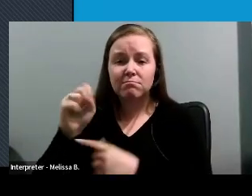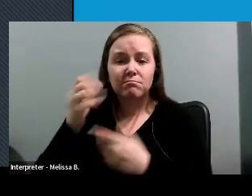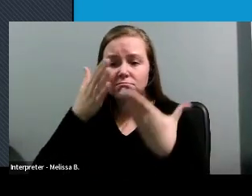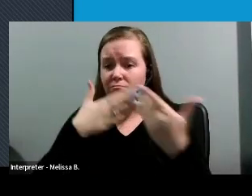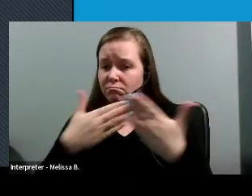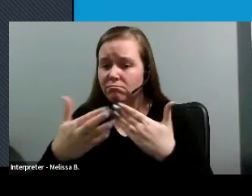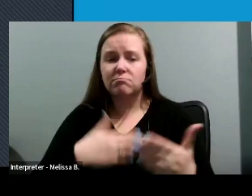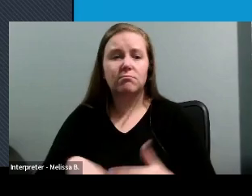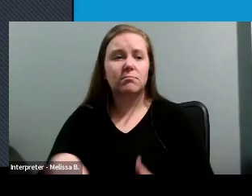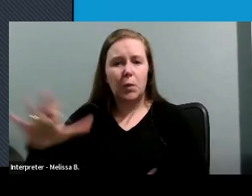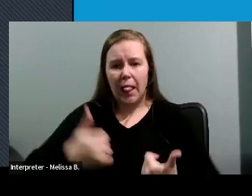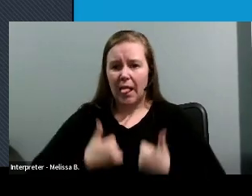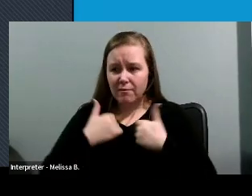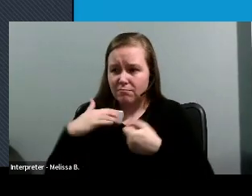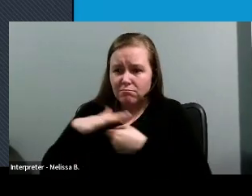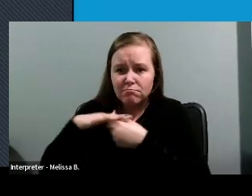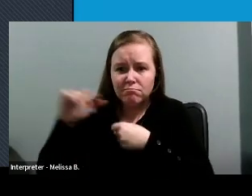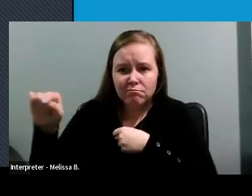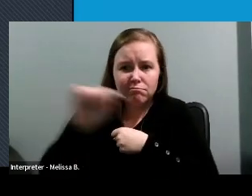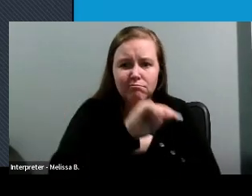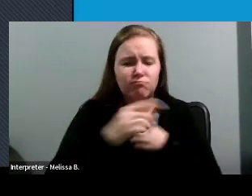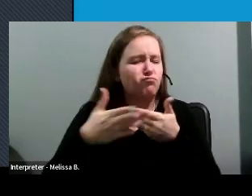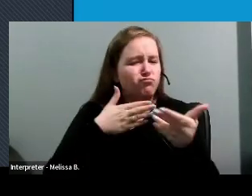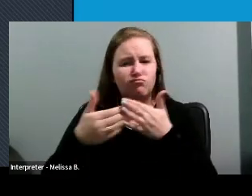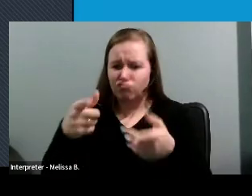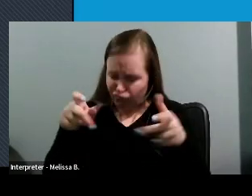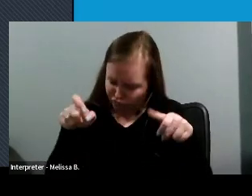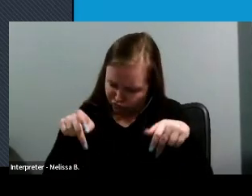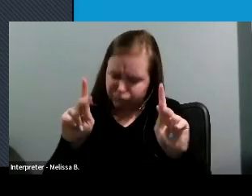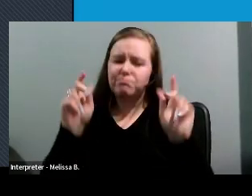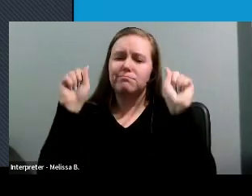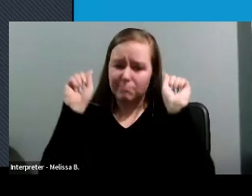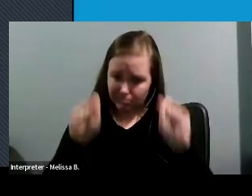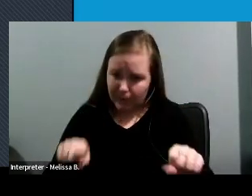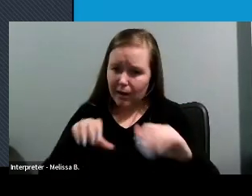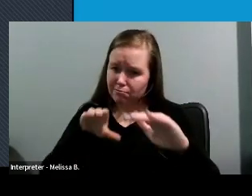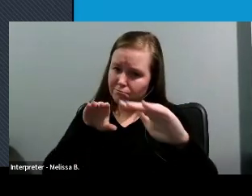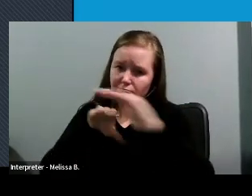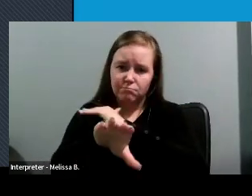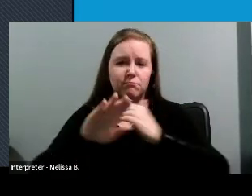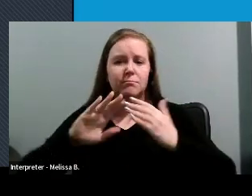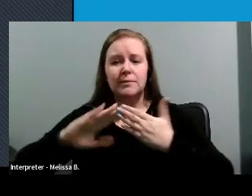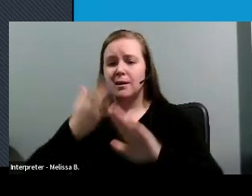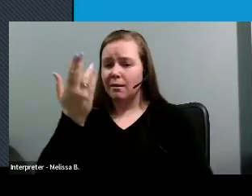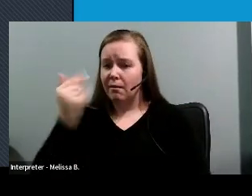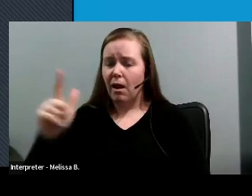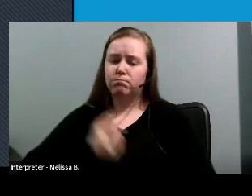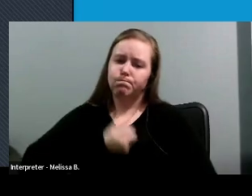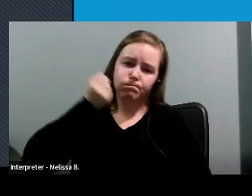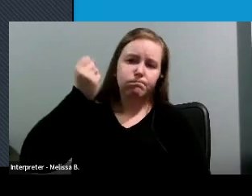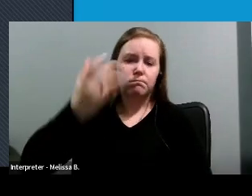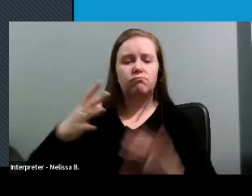Shannon Spencer (she/her): you are allowed to depute, you're allowed to go to City Hall and voice your support and concern for a particular issue.